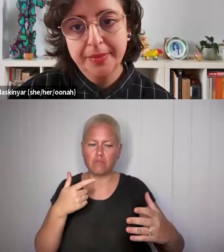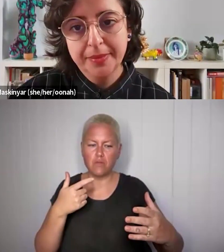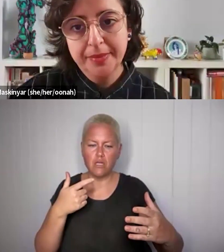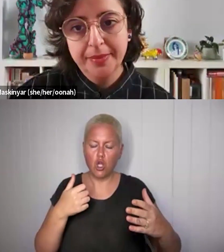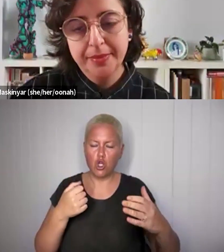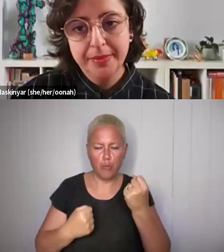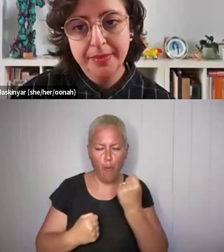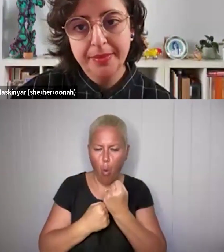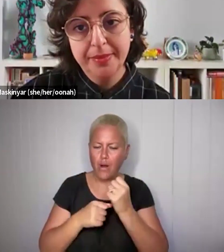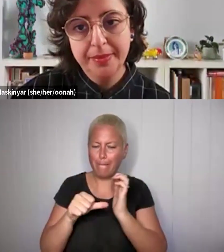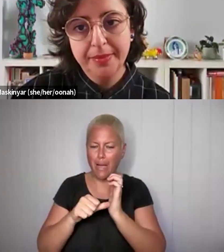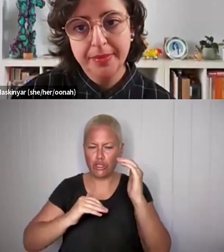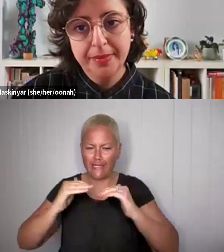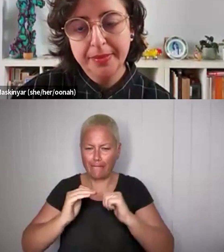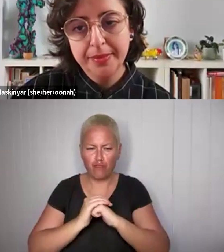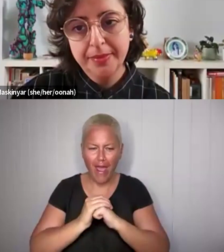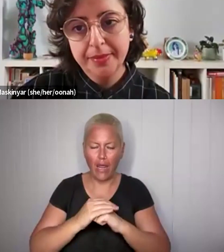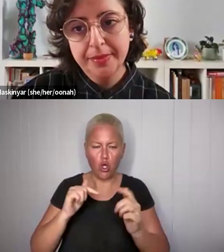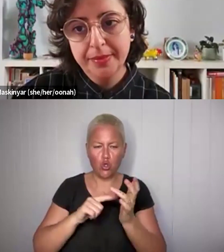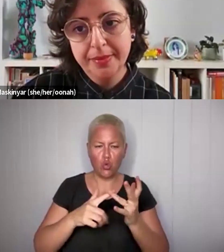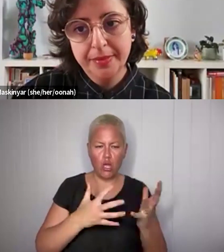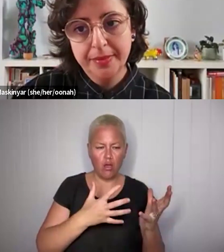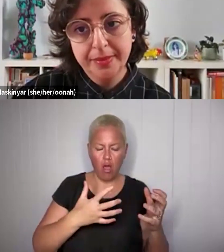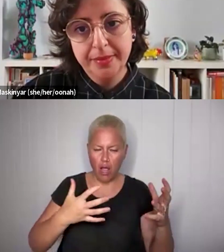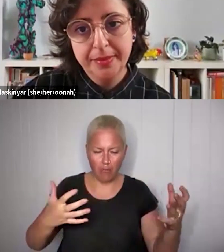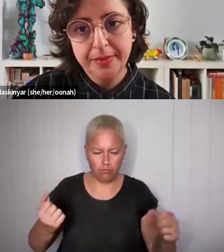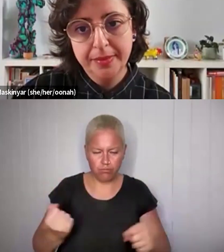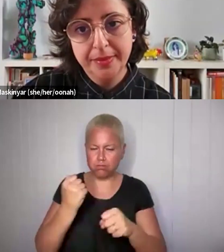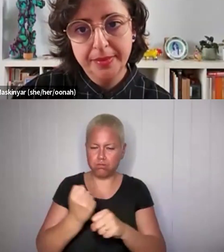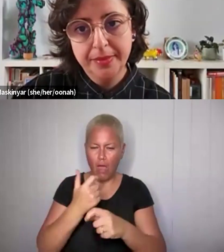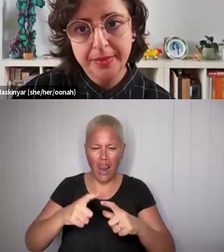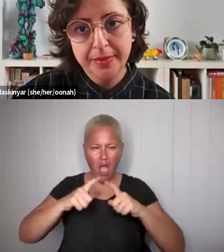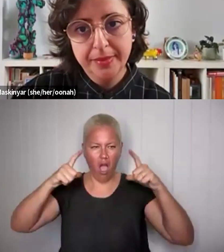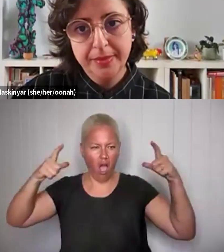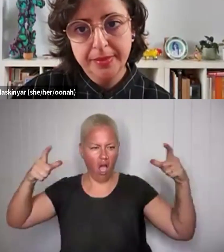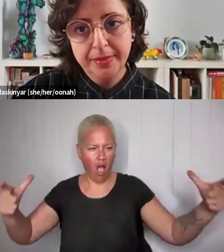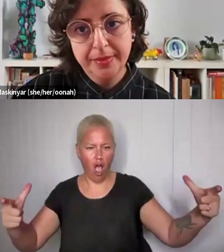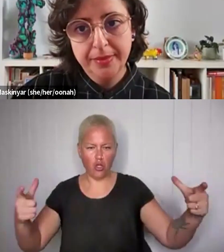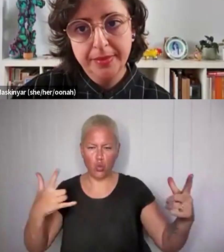way to bring a large-scale idea to life that is testing the materiality. It could be ambitious